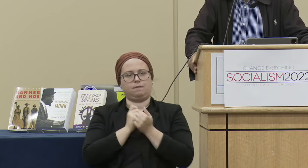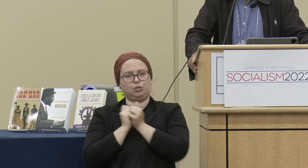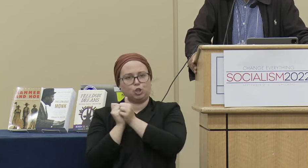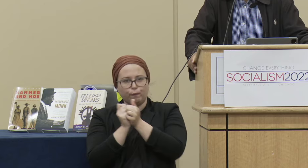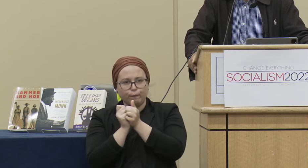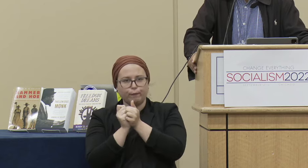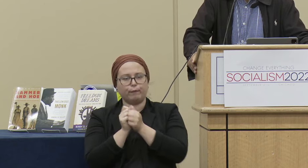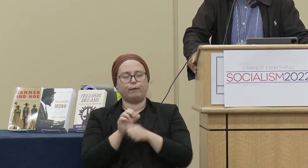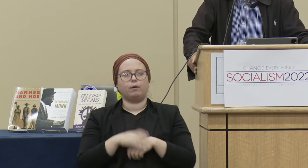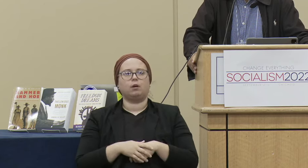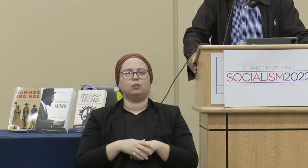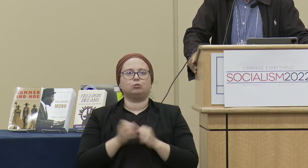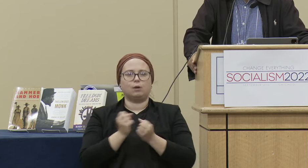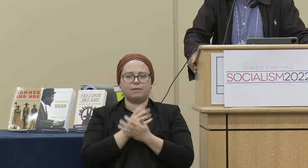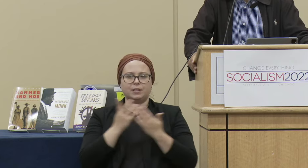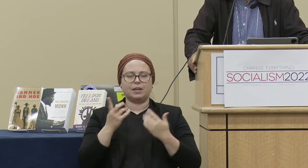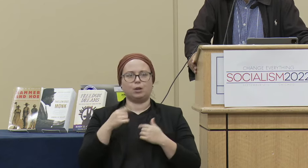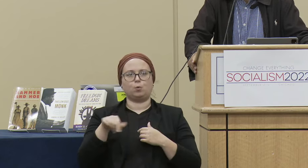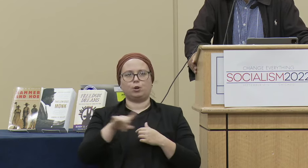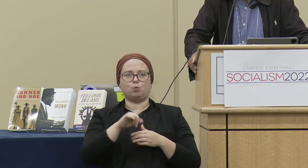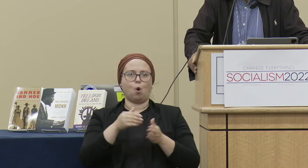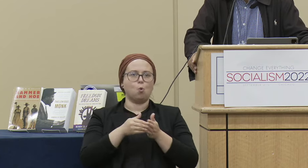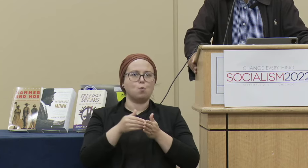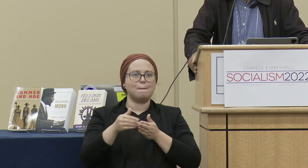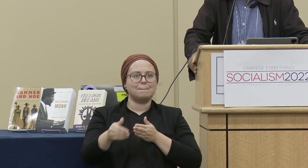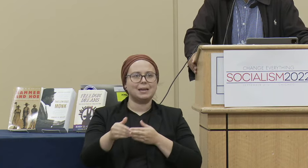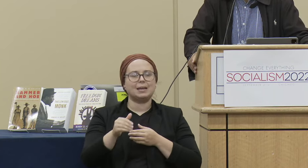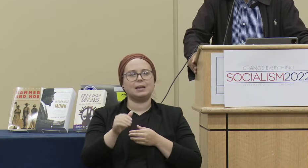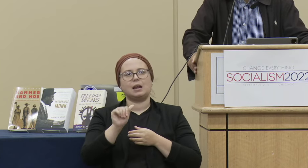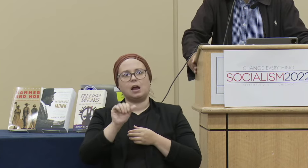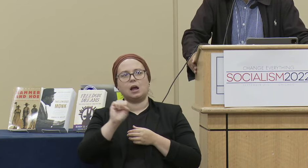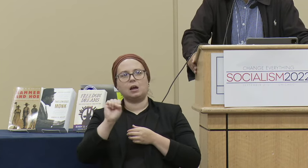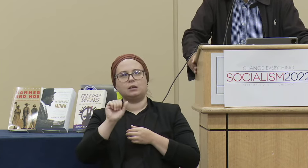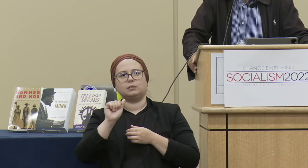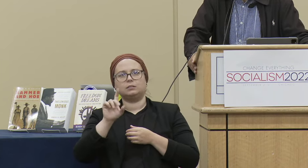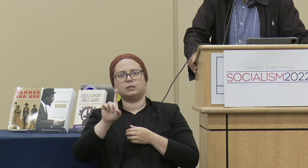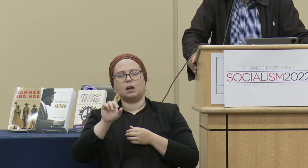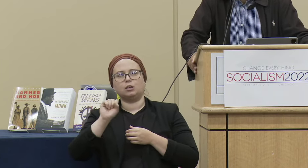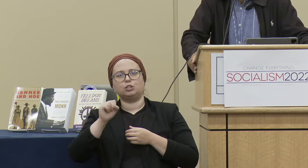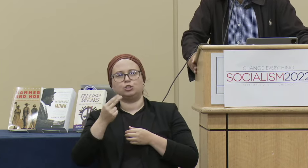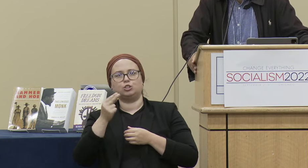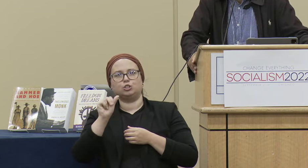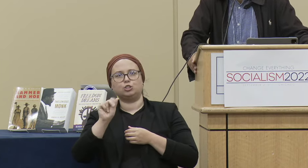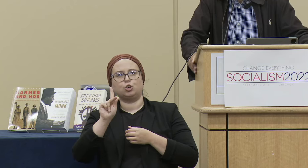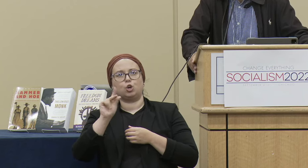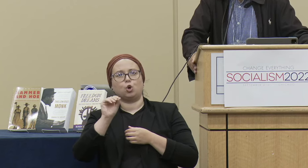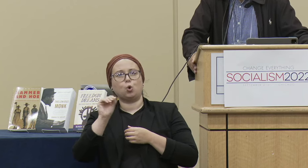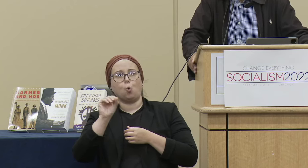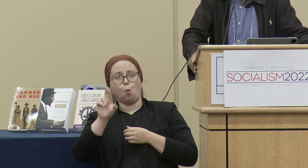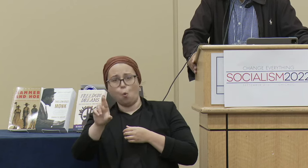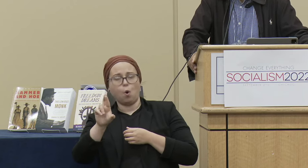we didn't love each other. All the things that when you all